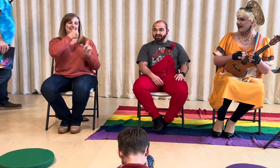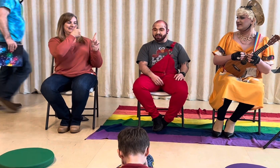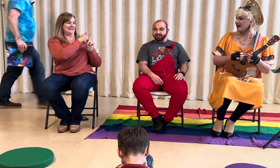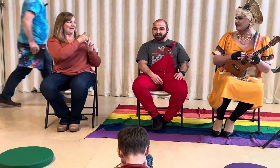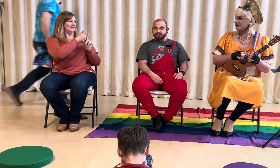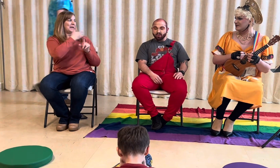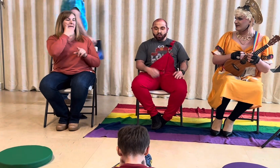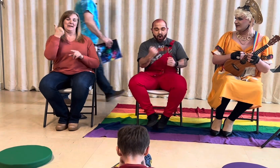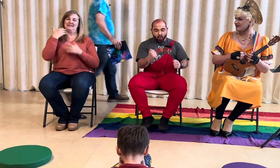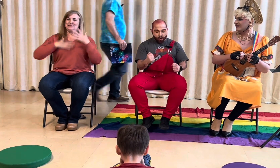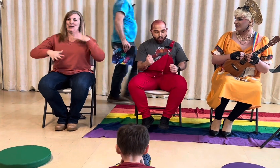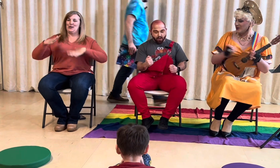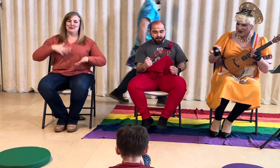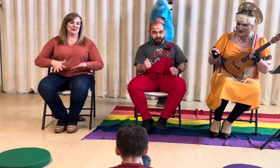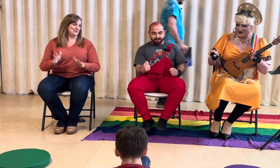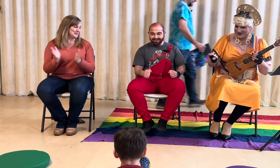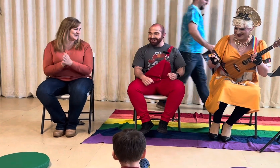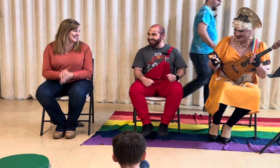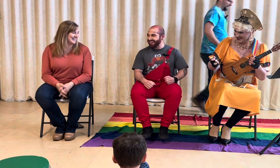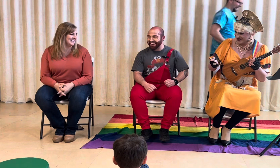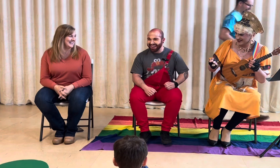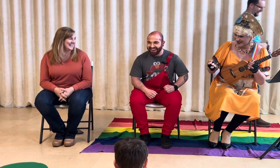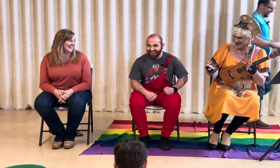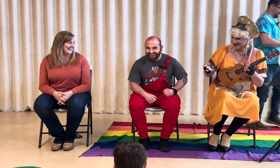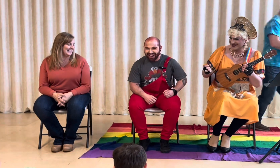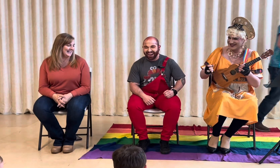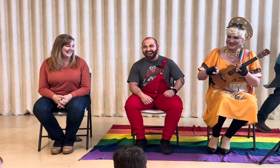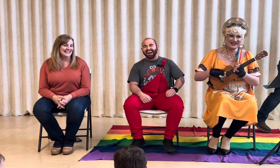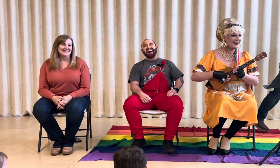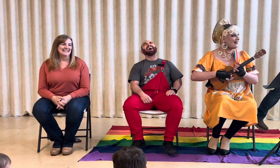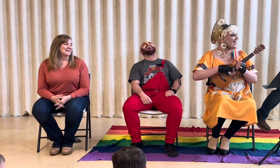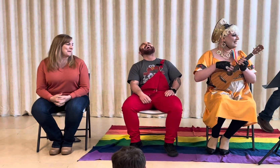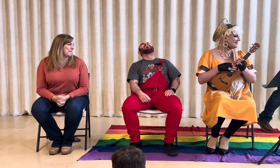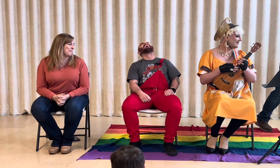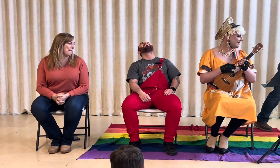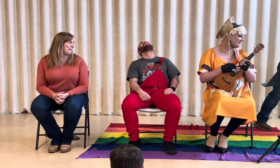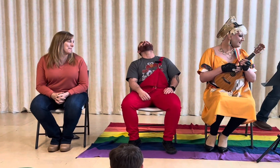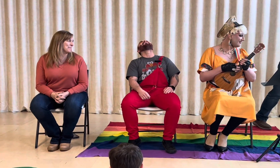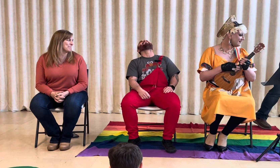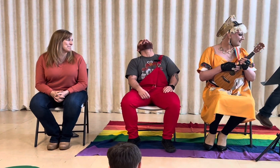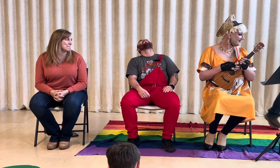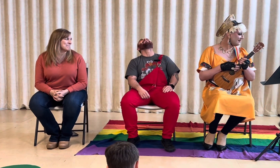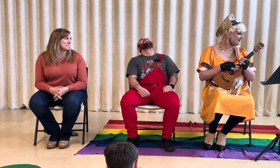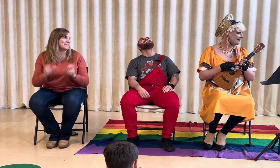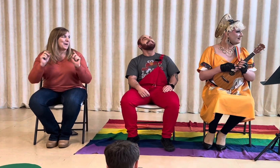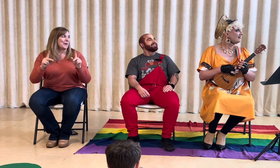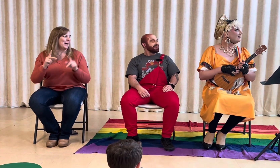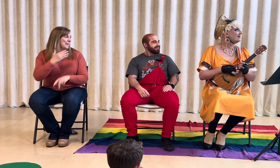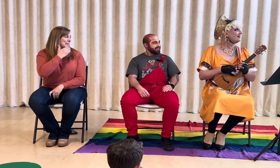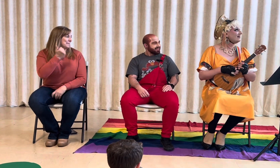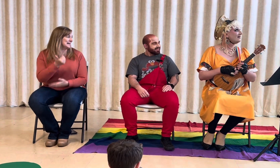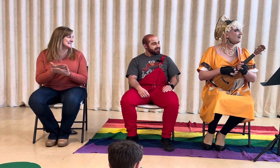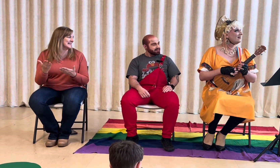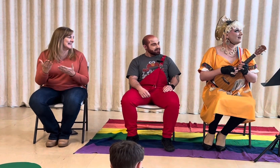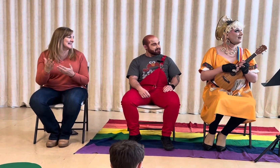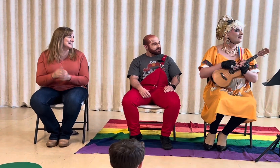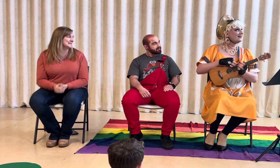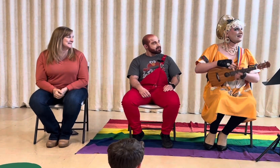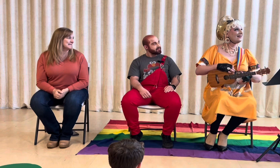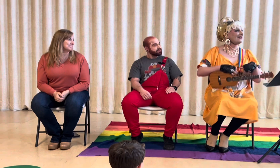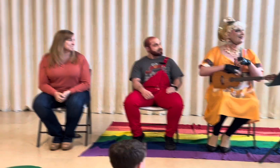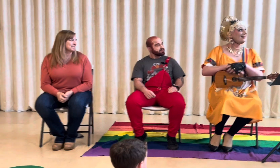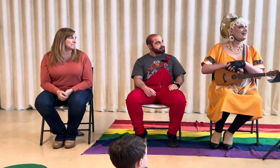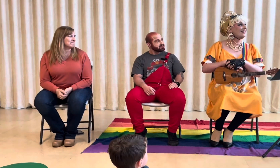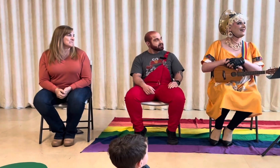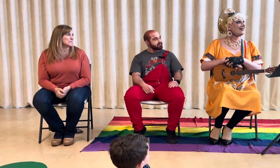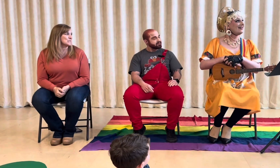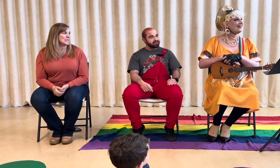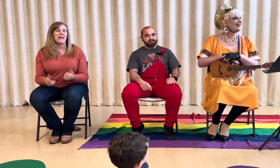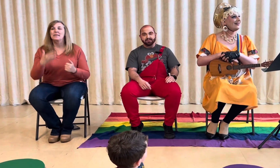best costumes! BUSTER: Woo! CALI: Woo! BUSTER: HAHA! CALI: Alright! AARON: Speaking of the best things! First of all, the best audience. Thank